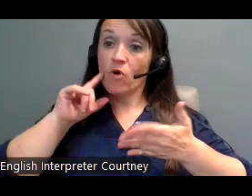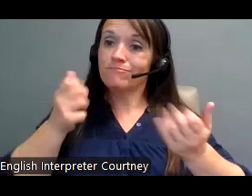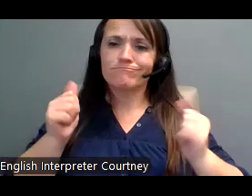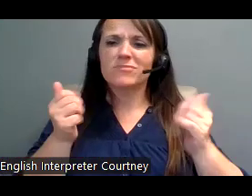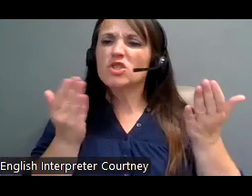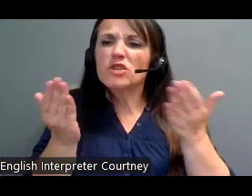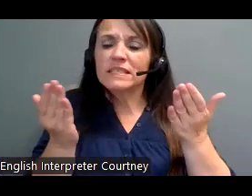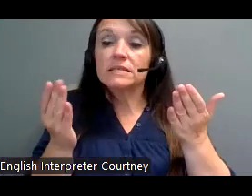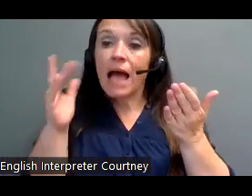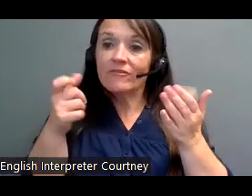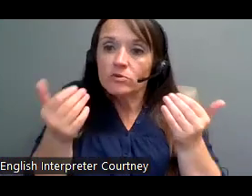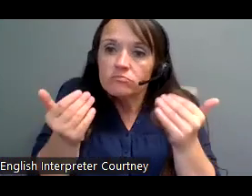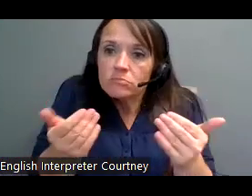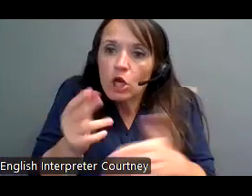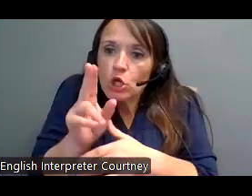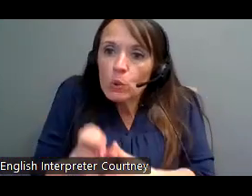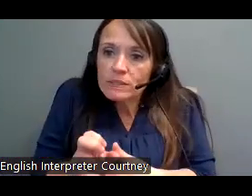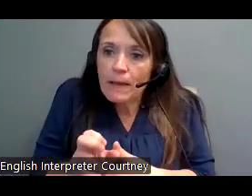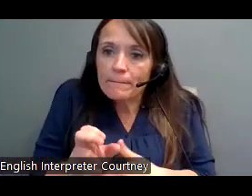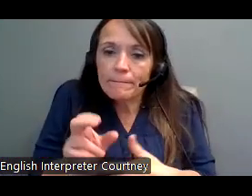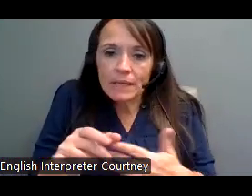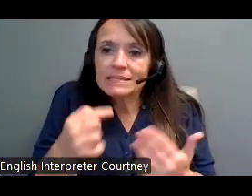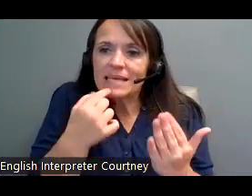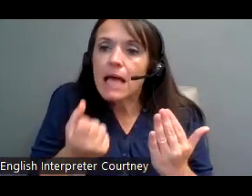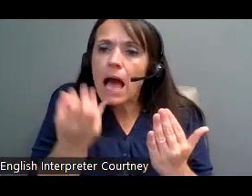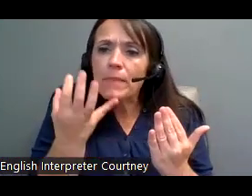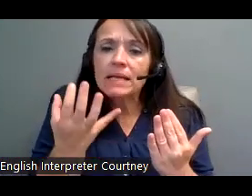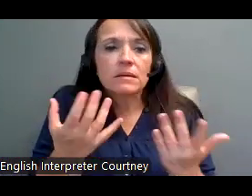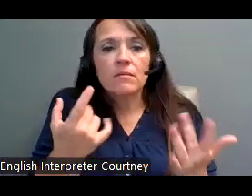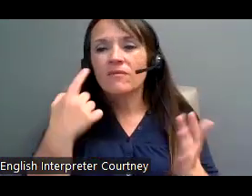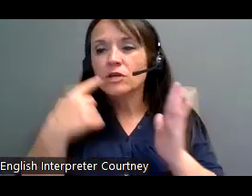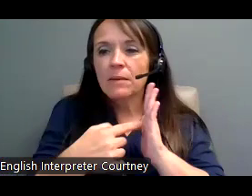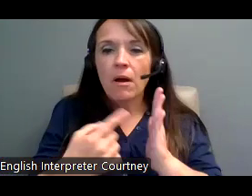does tell you how many services that you have to keep generally, it is one or two services